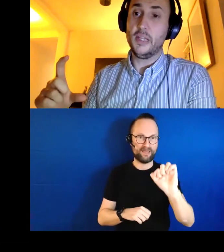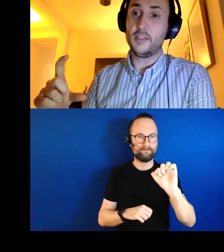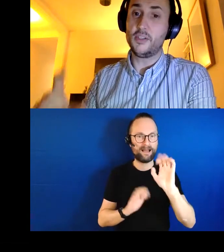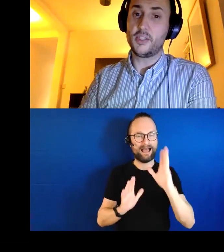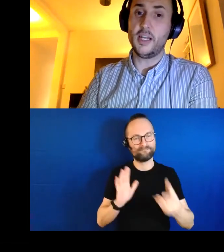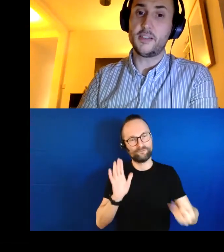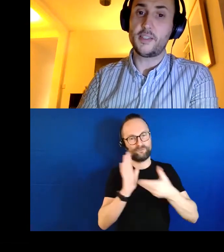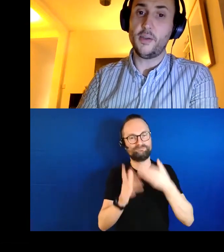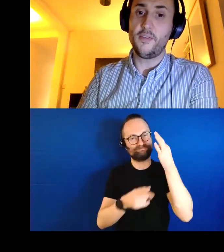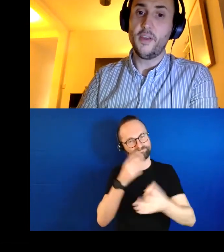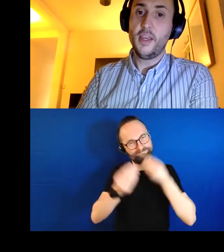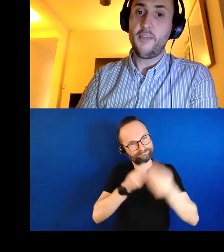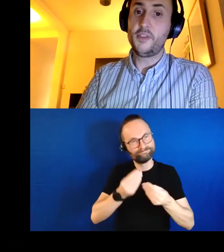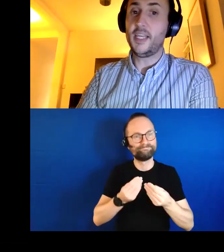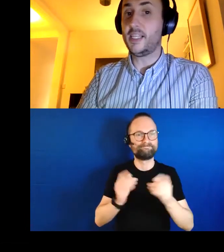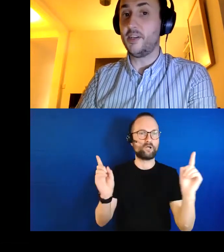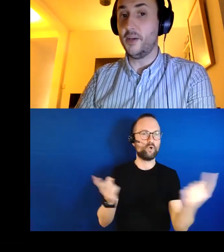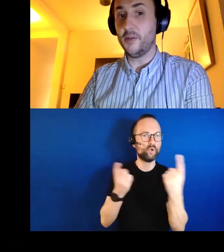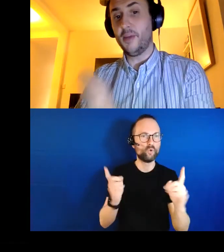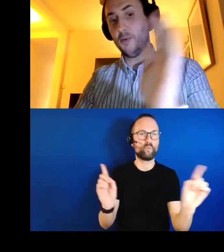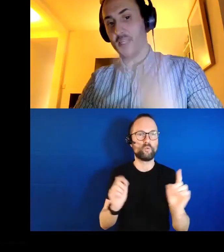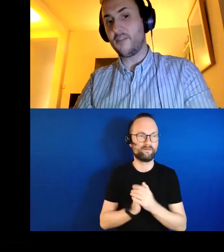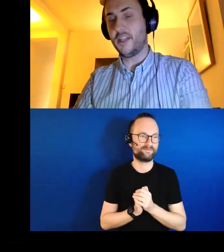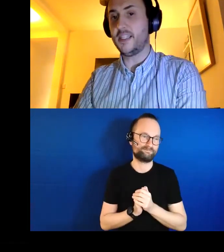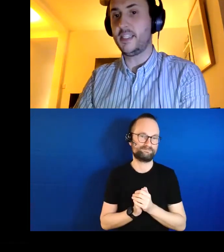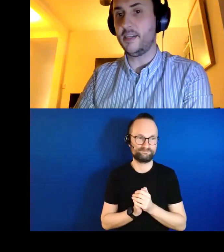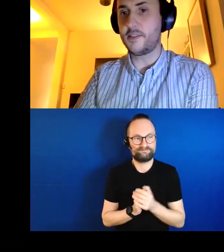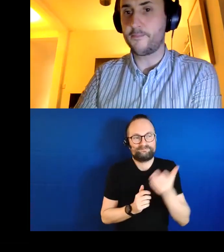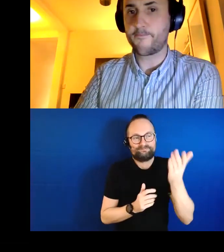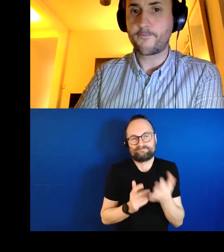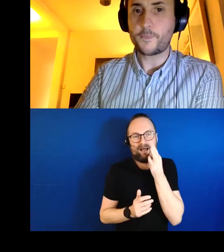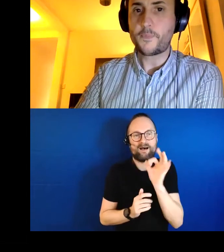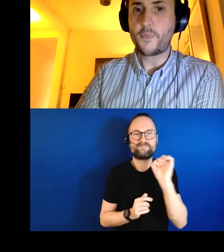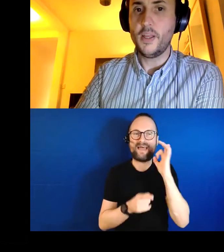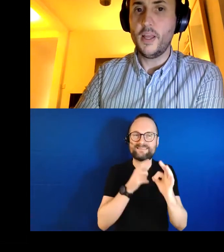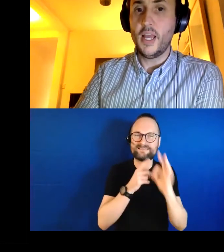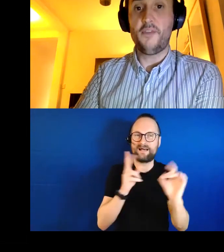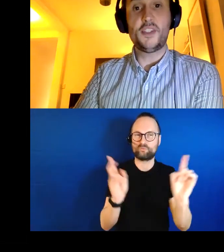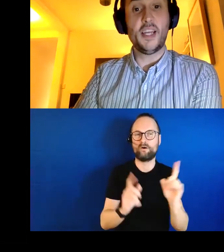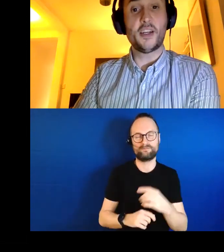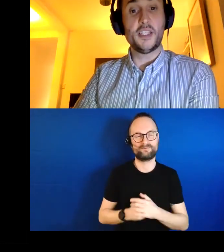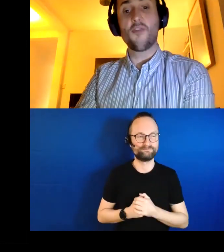Which is the suspect details and again, when you give a positive answer so you do know the person or you can